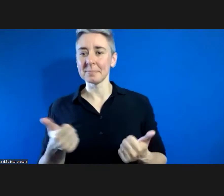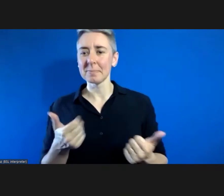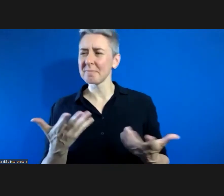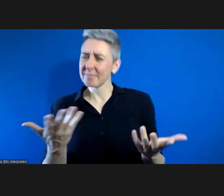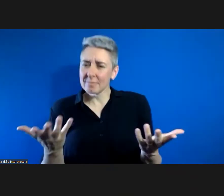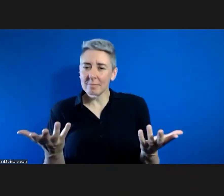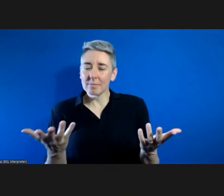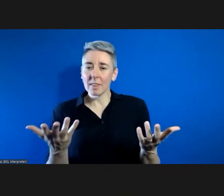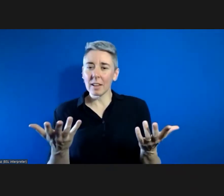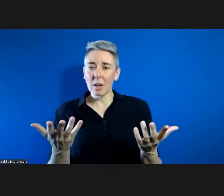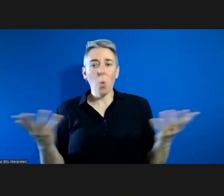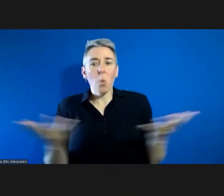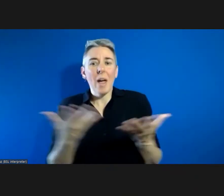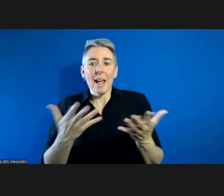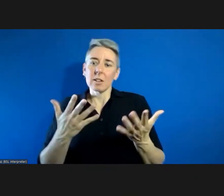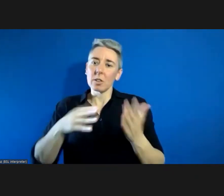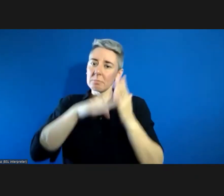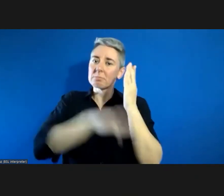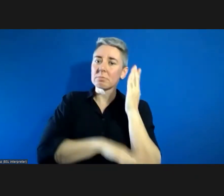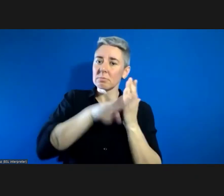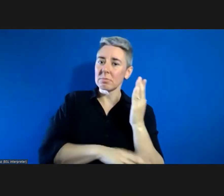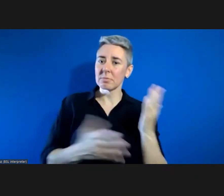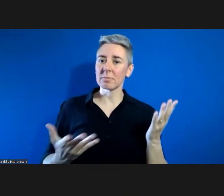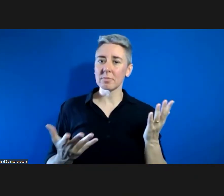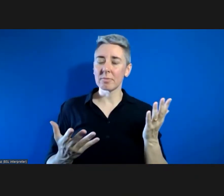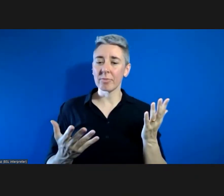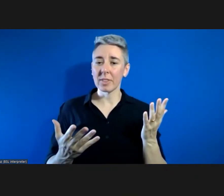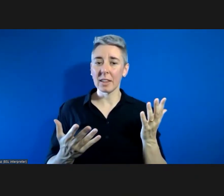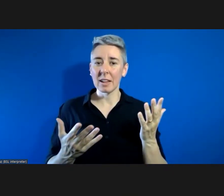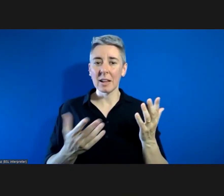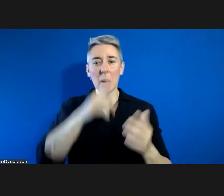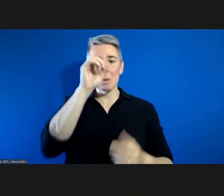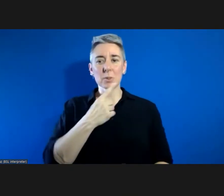and that is, if you need to research how to talk to someone, you need to be doing something else.